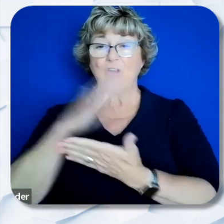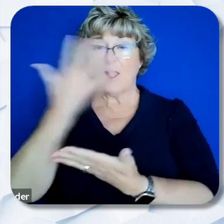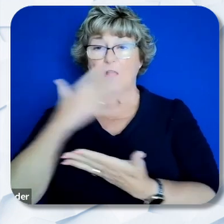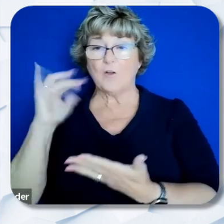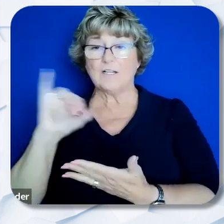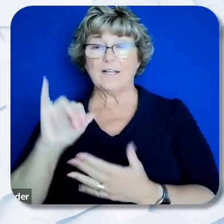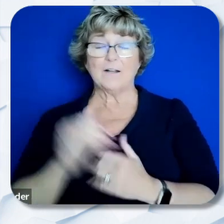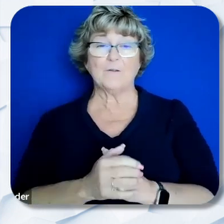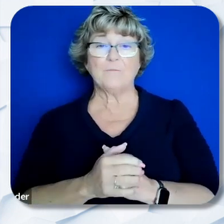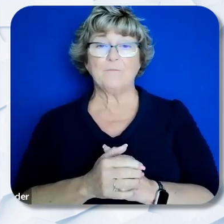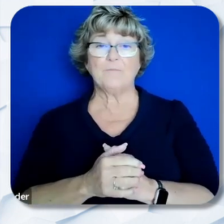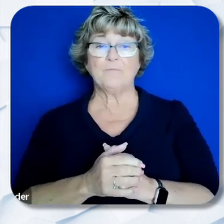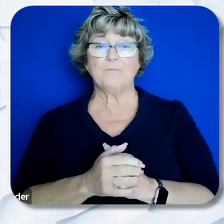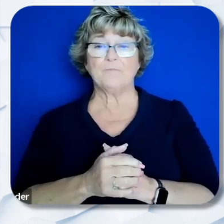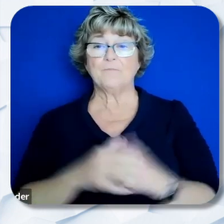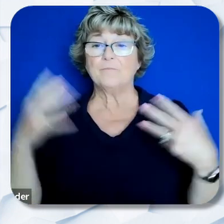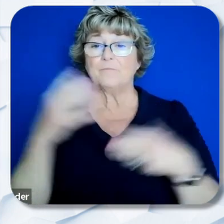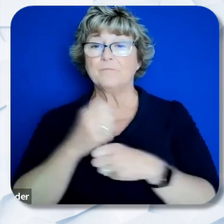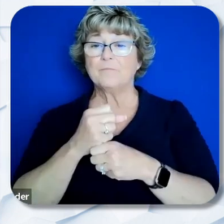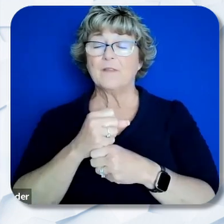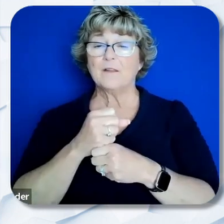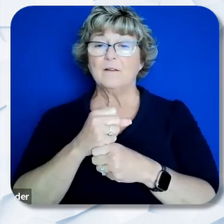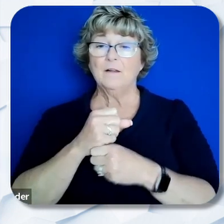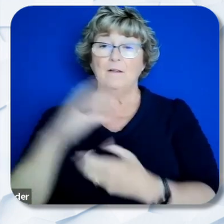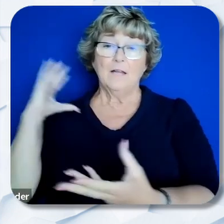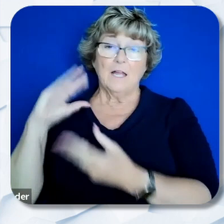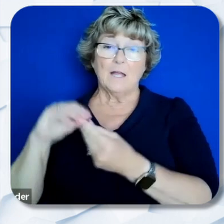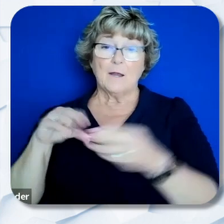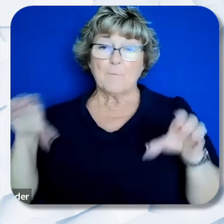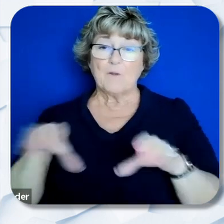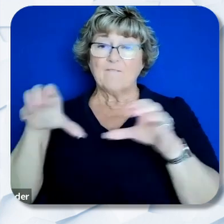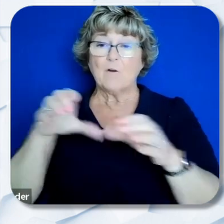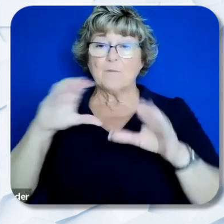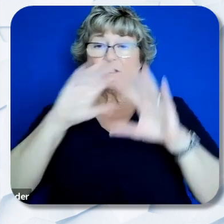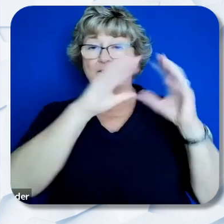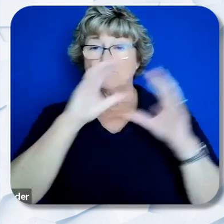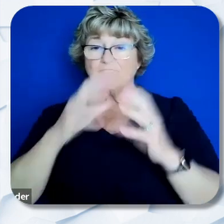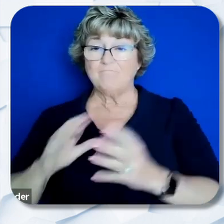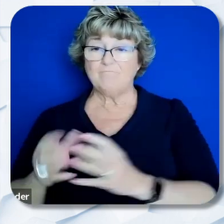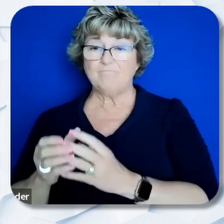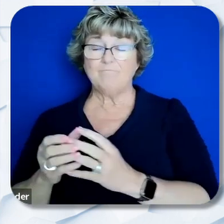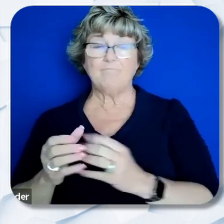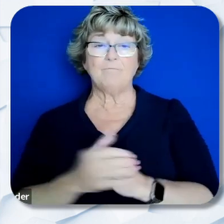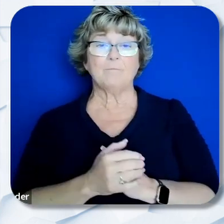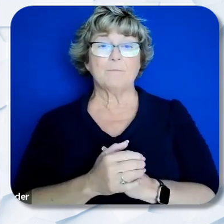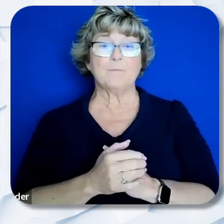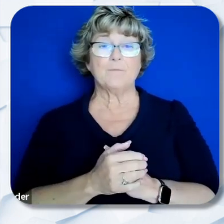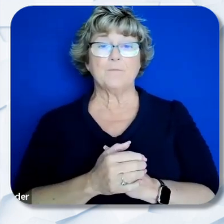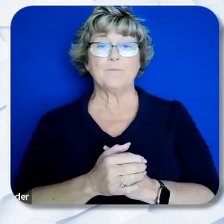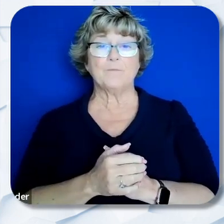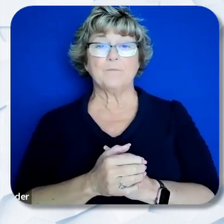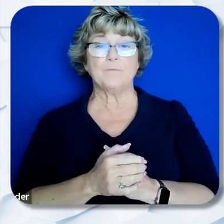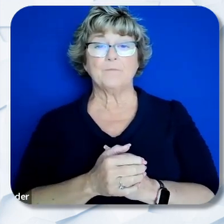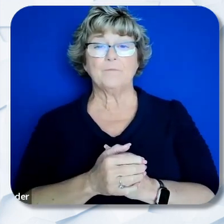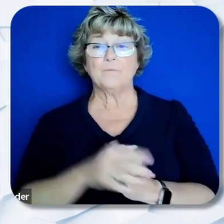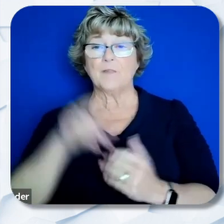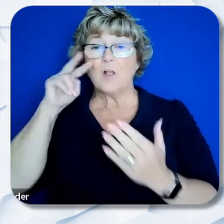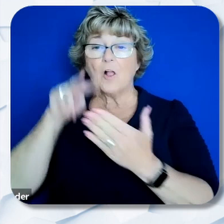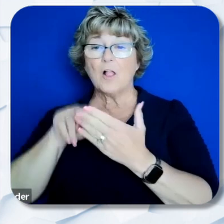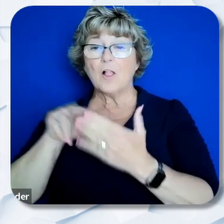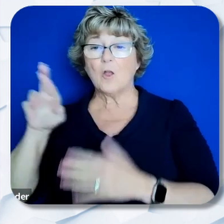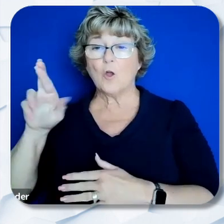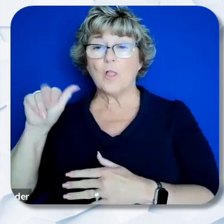Basically, we took a whole series of performance indicators, looked at the rate for the LEA